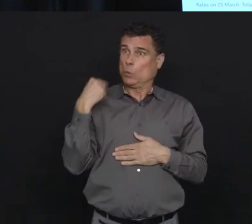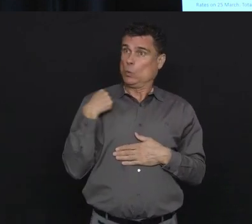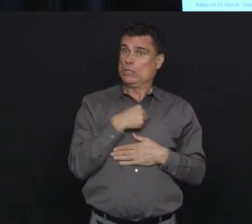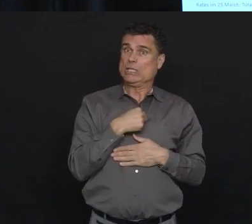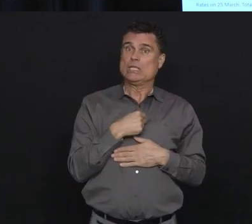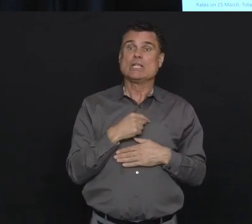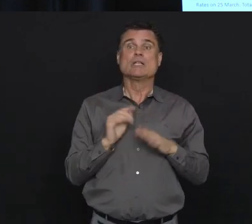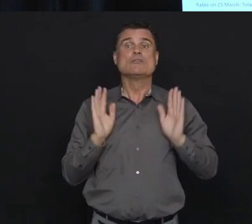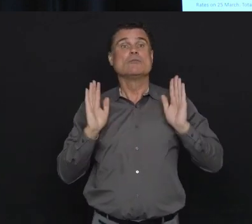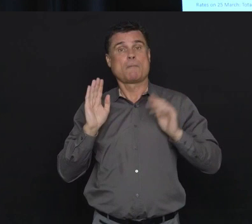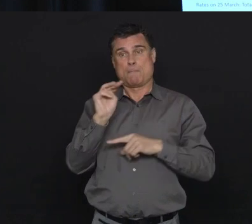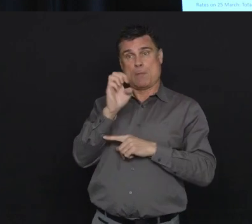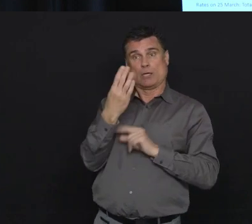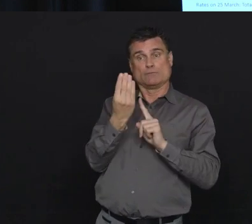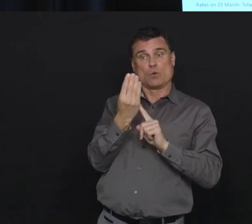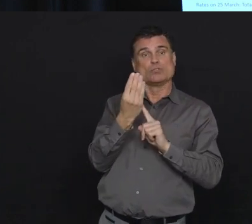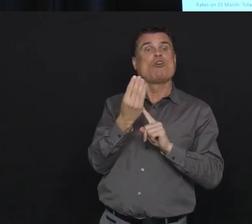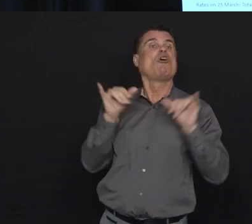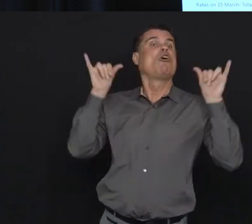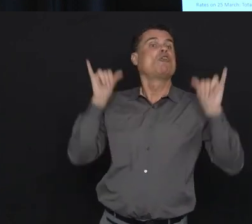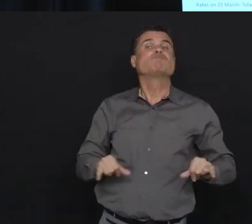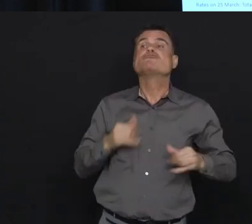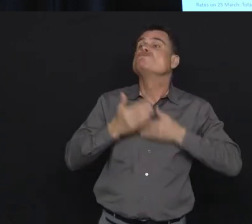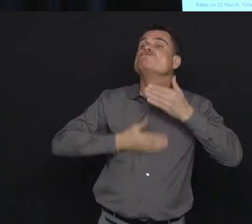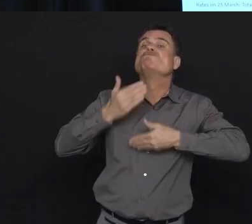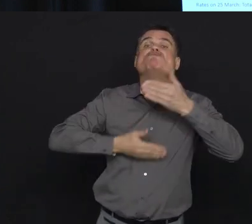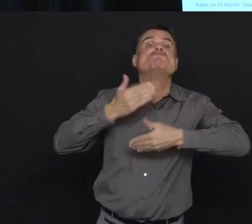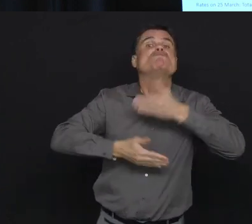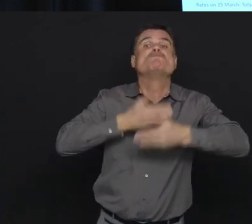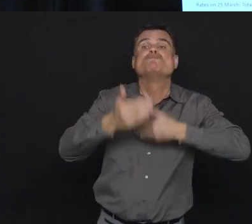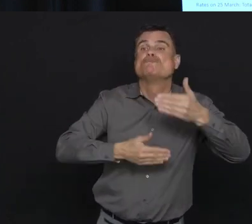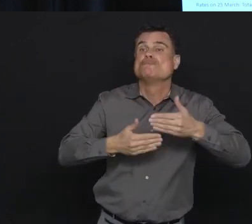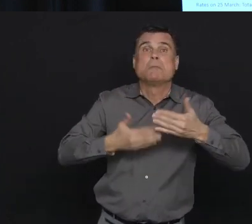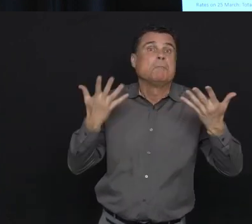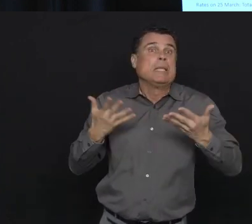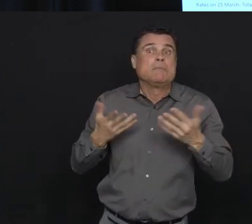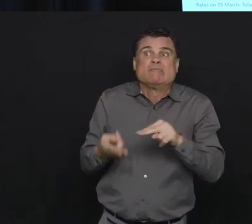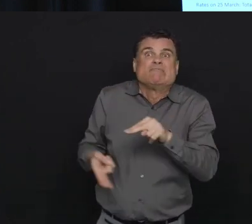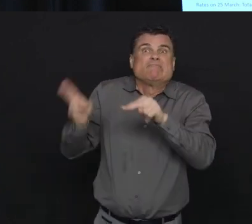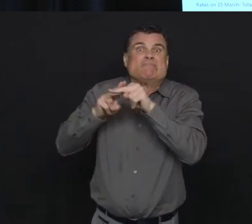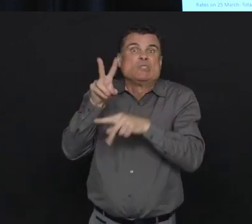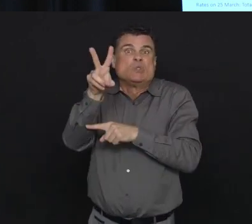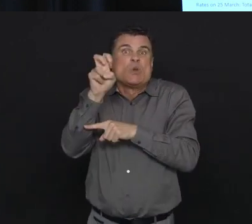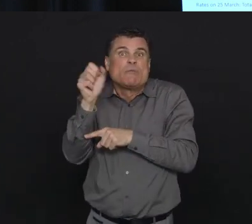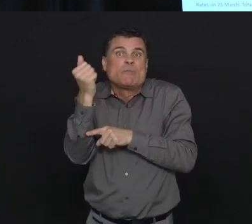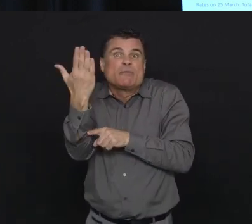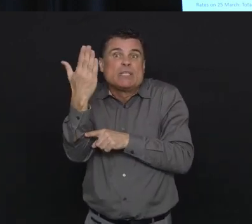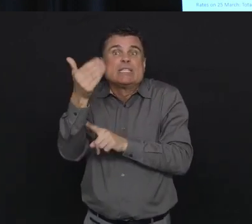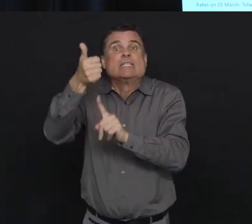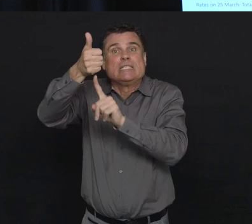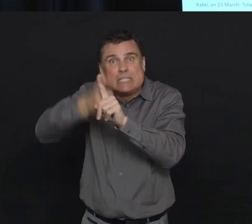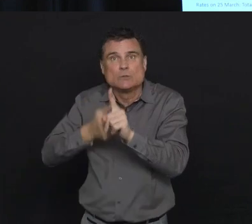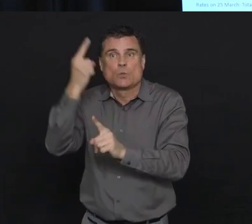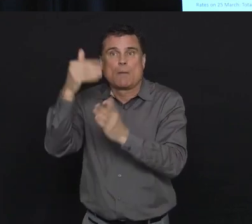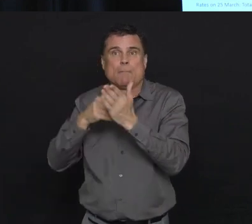million. We think that we have reduced to that quite dramatically. What we need is for everyone to continue